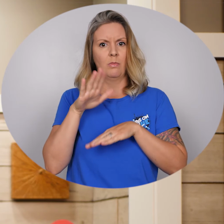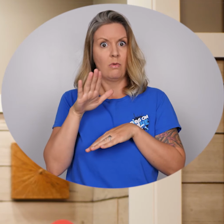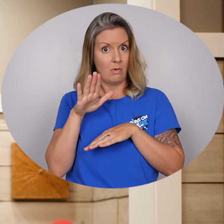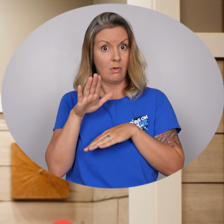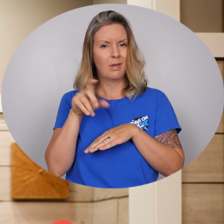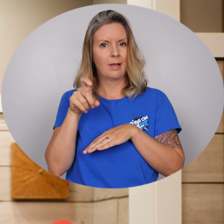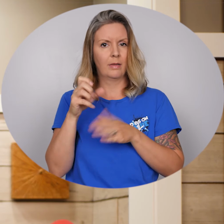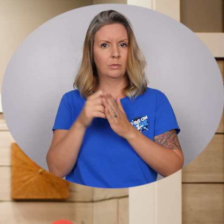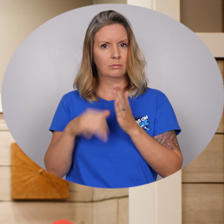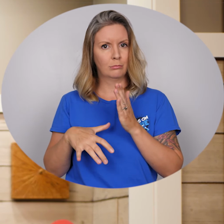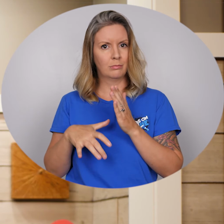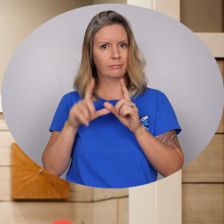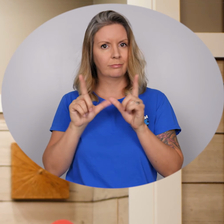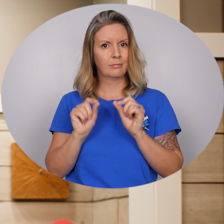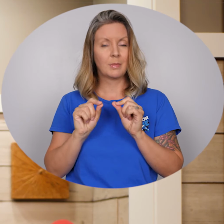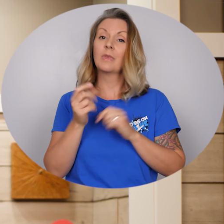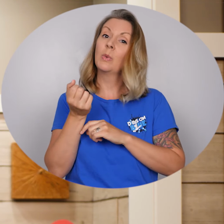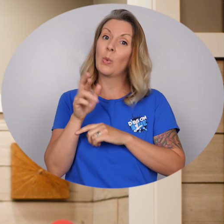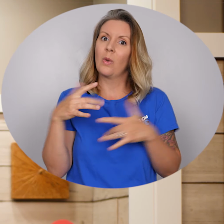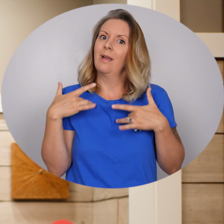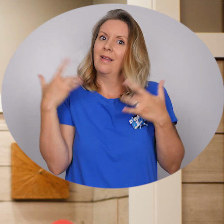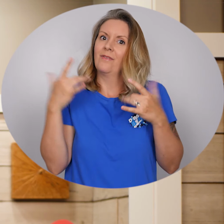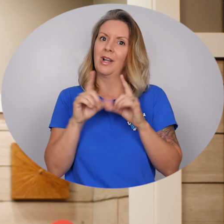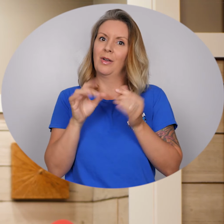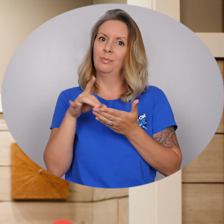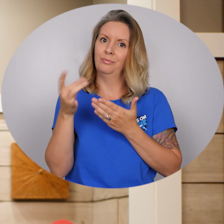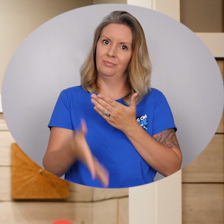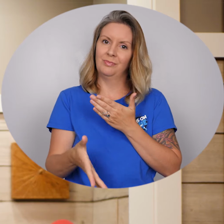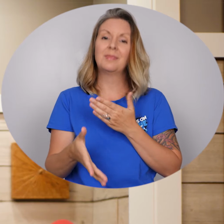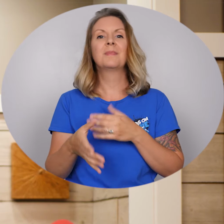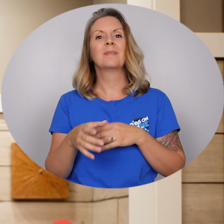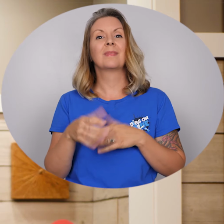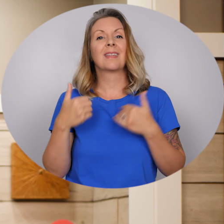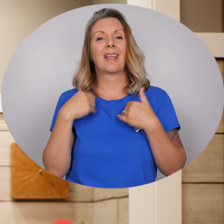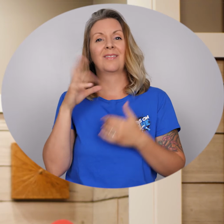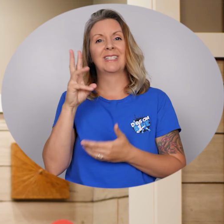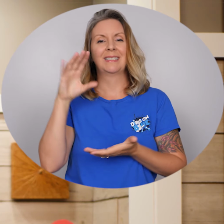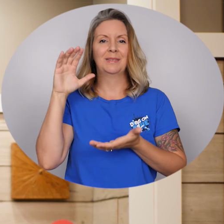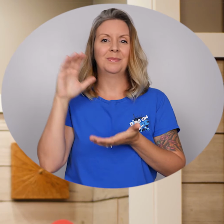in their hand, then they must immediately discard a city card or play an event so that